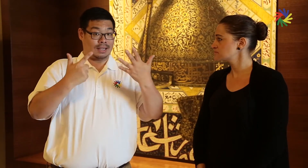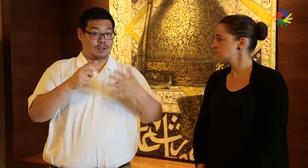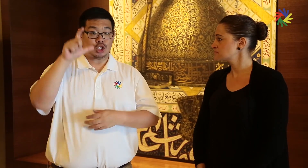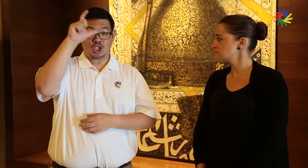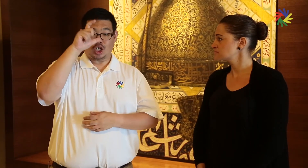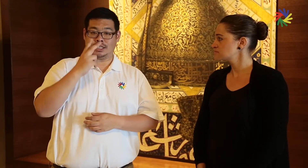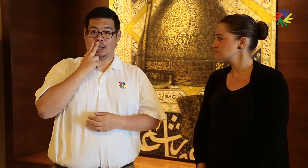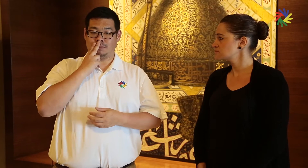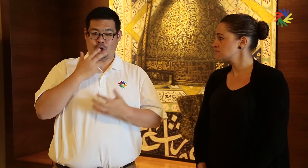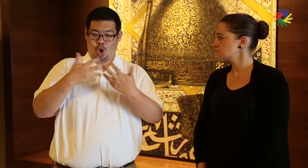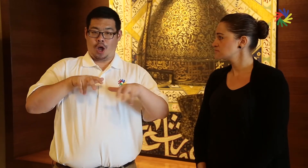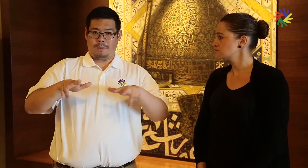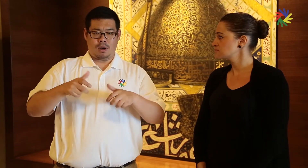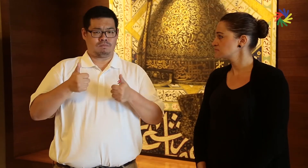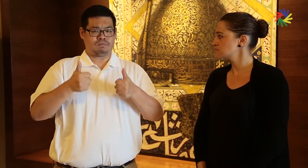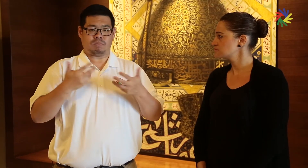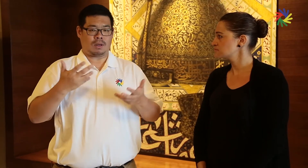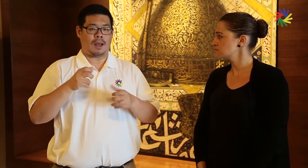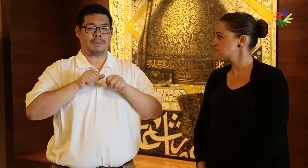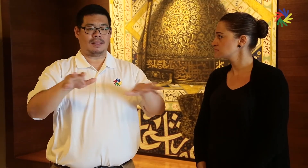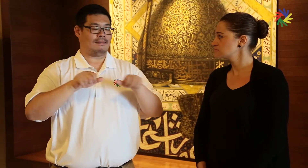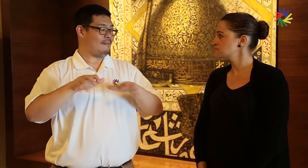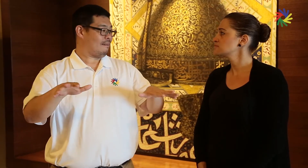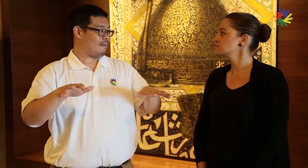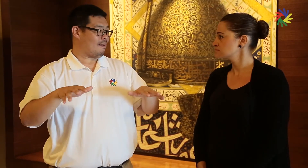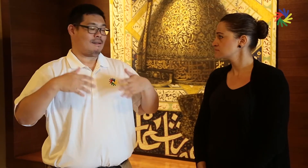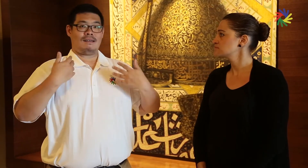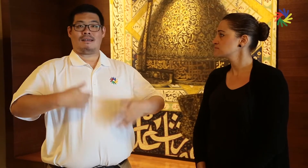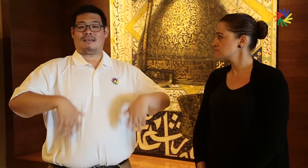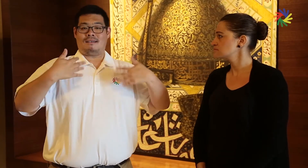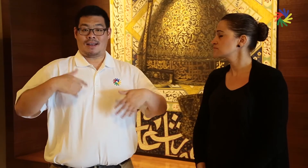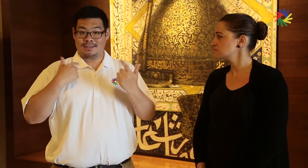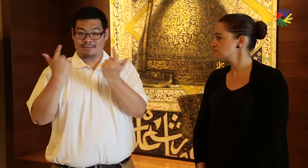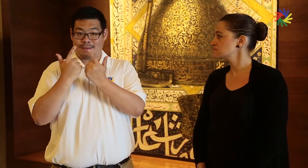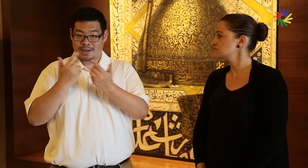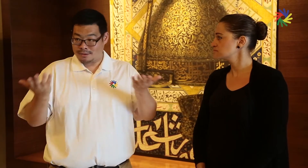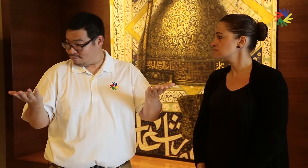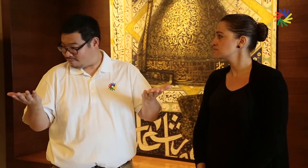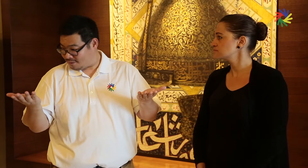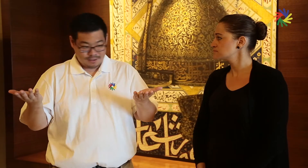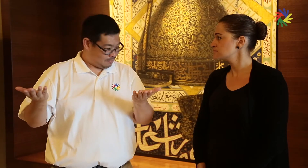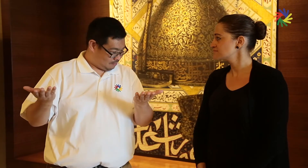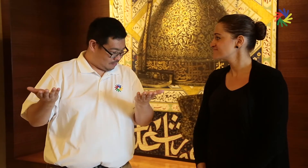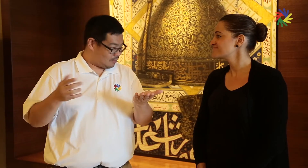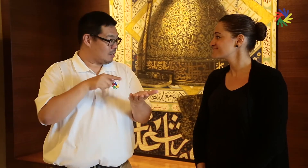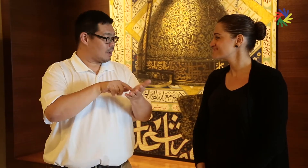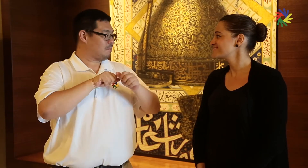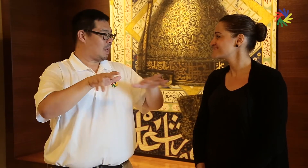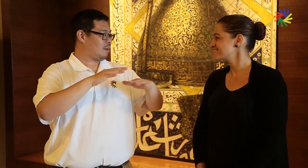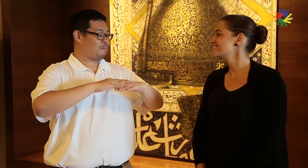Samsun Organizing Committee has done fabulously especially in media operations.